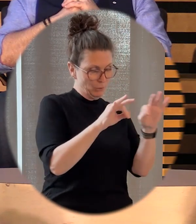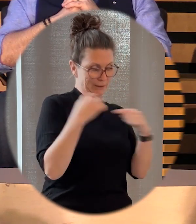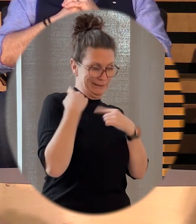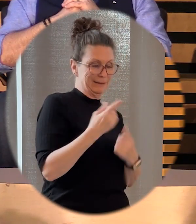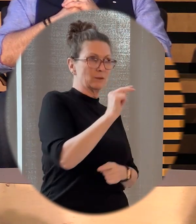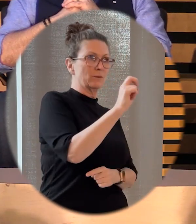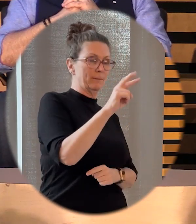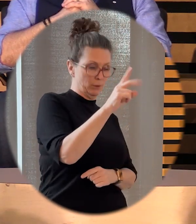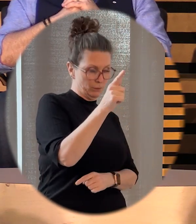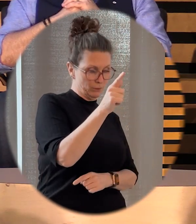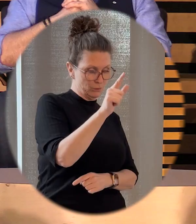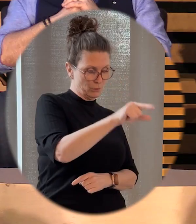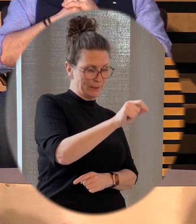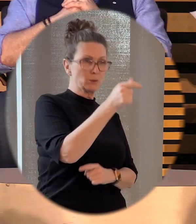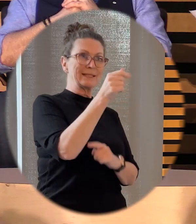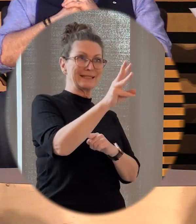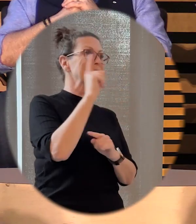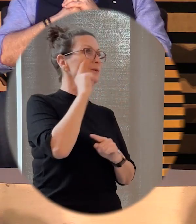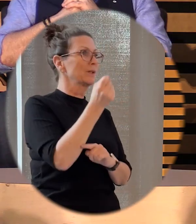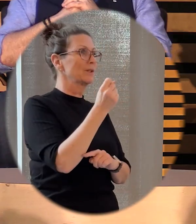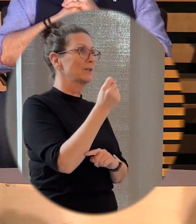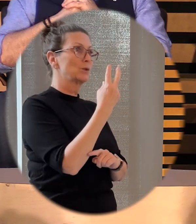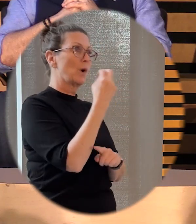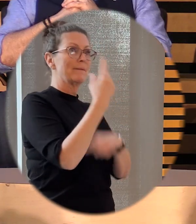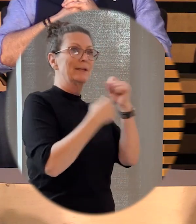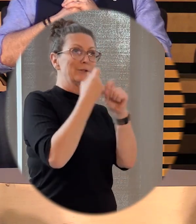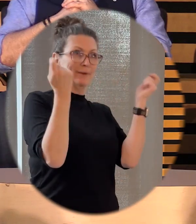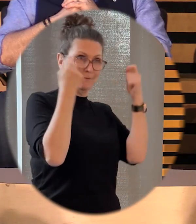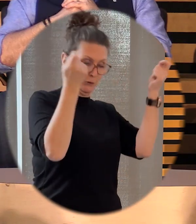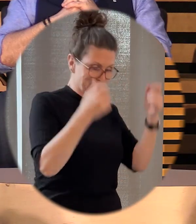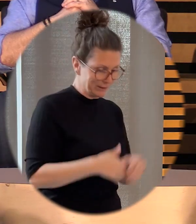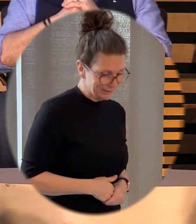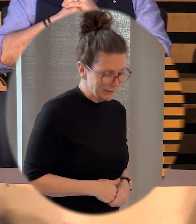marks the 12th anniversary. And this year as well we're holding our biannual gathering which brings